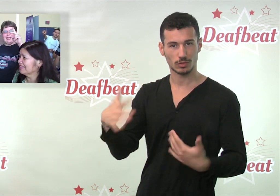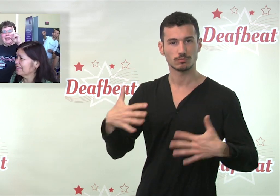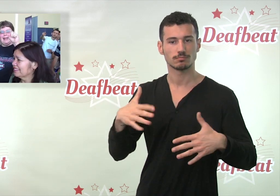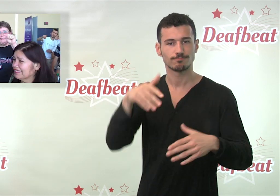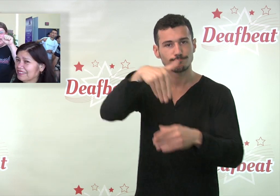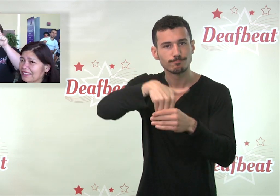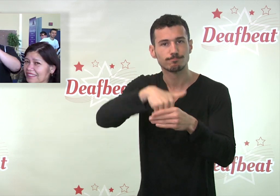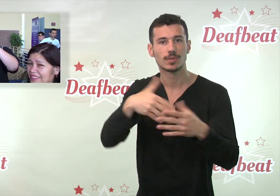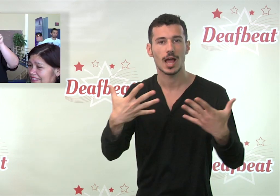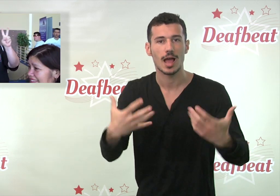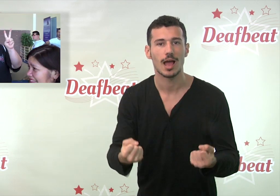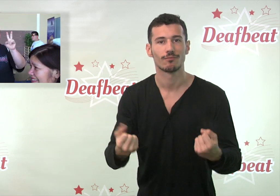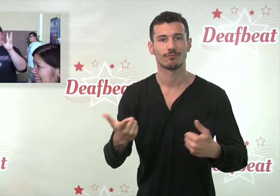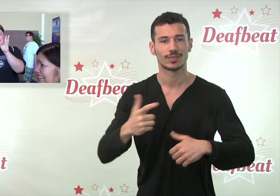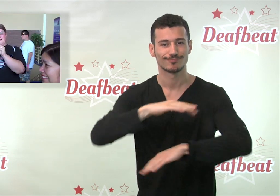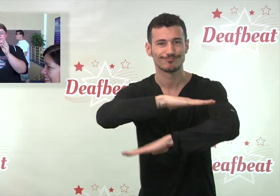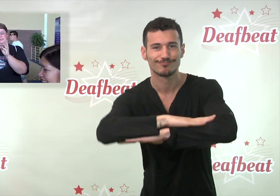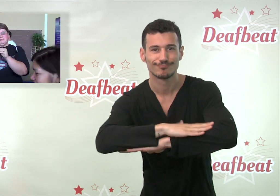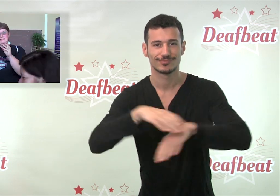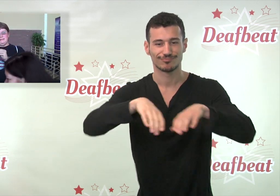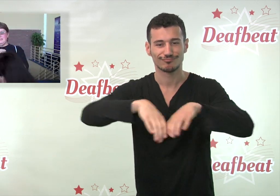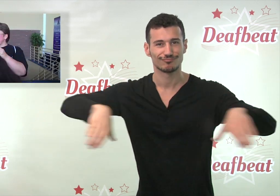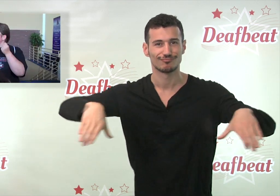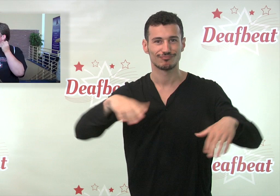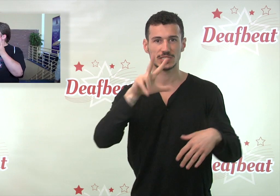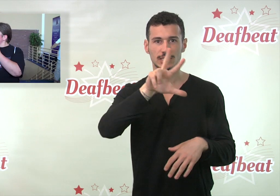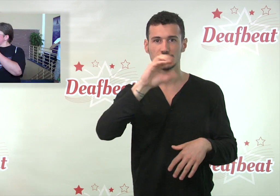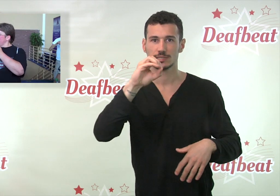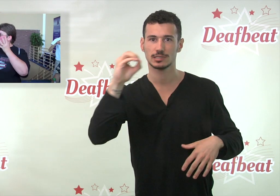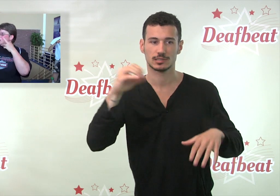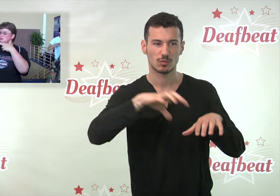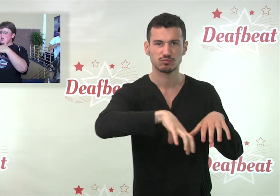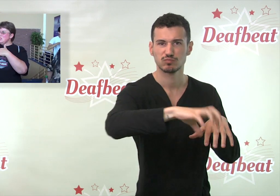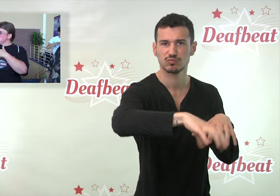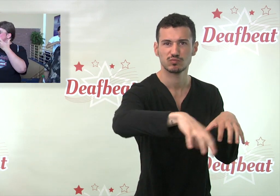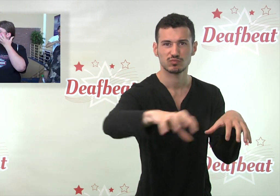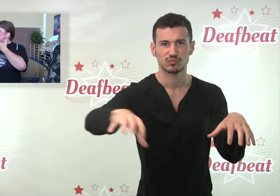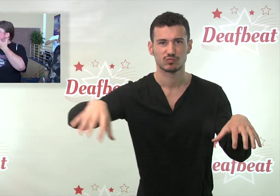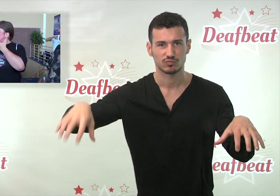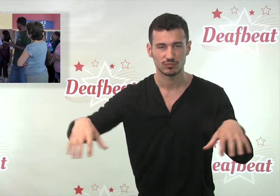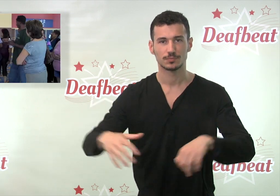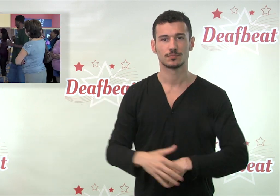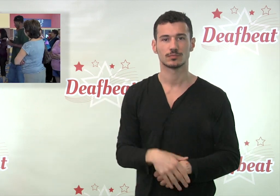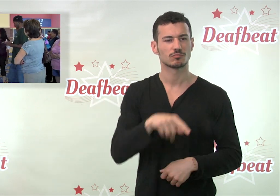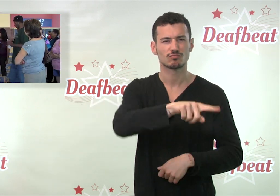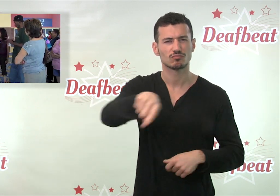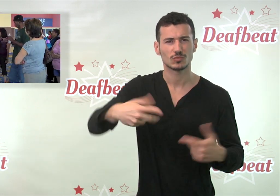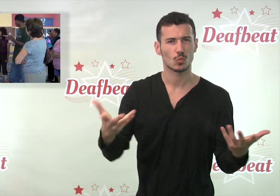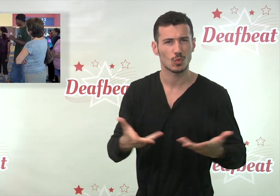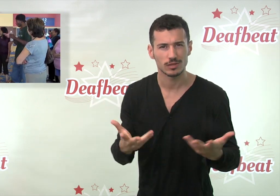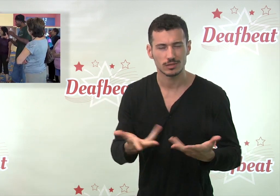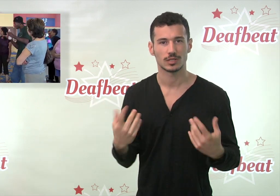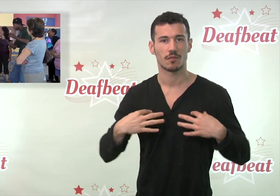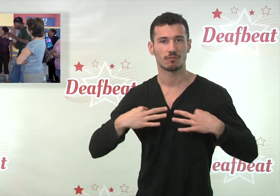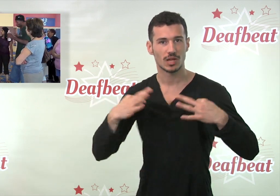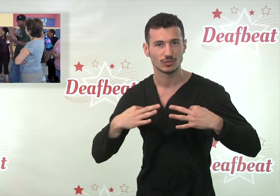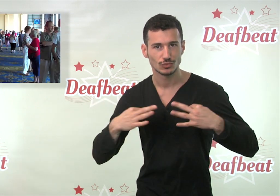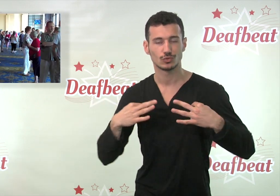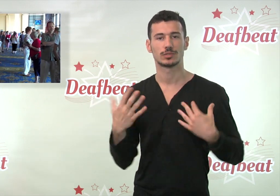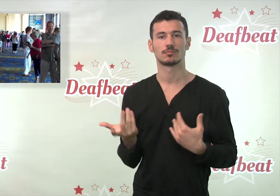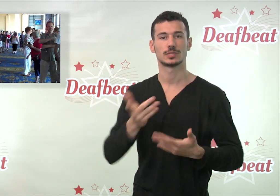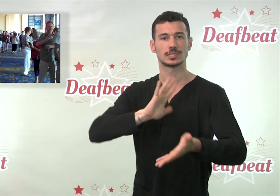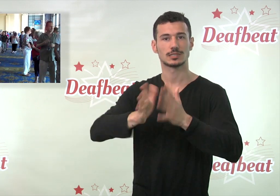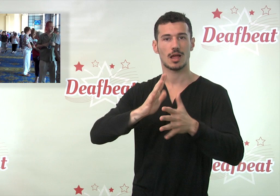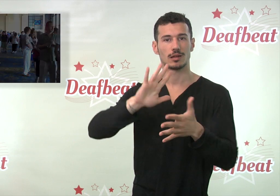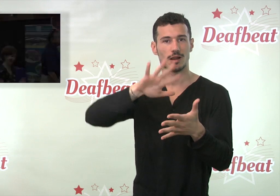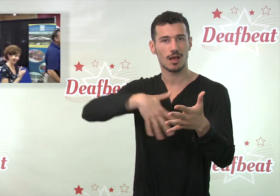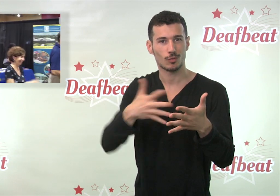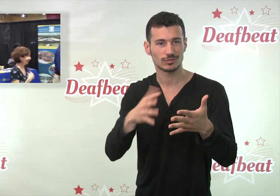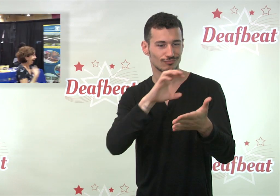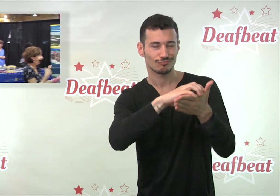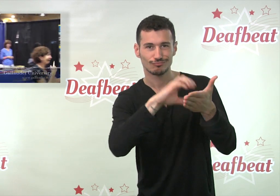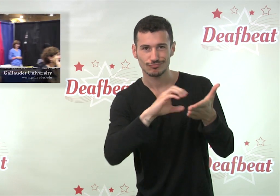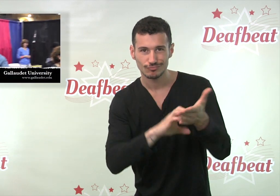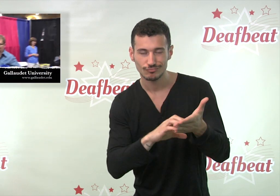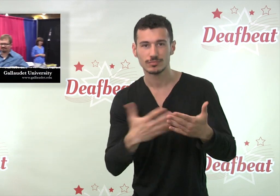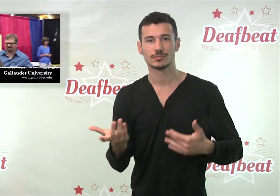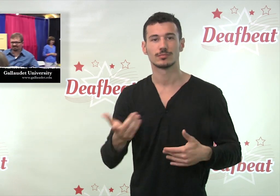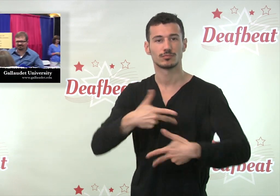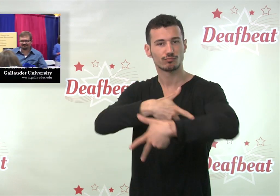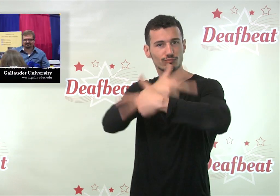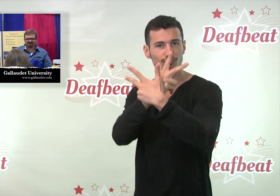The first Expo had more than 300 booths ranging from fashion to sign language dictionaries to